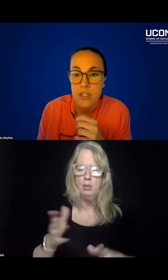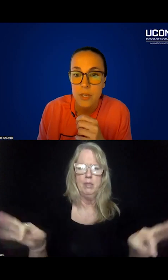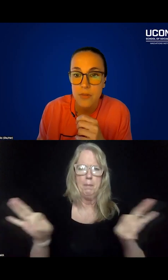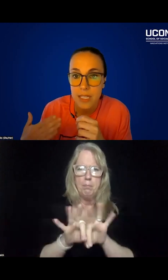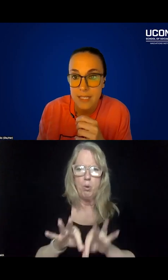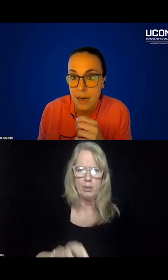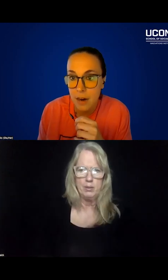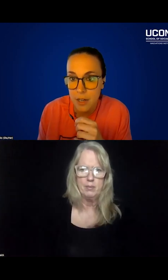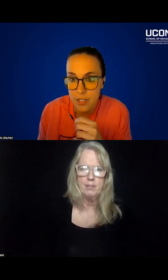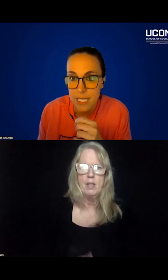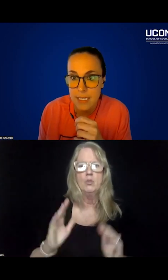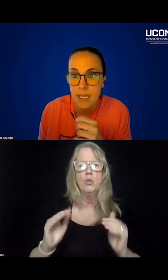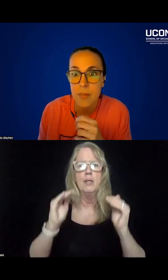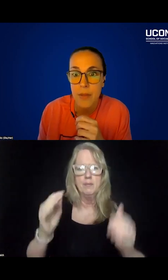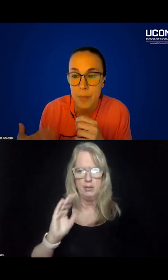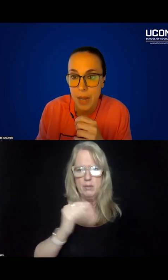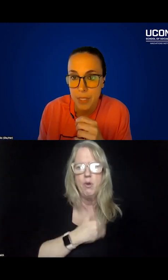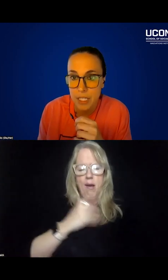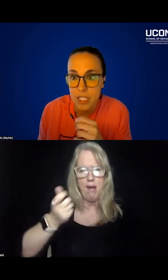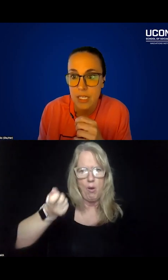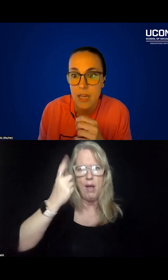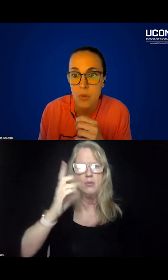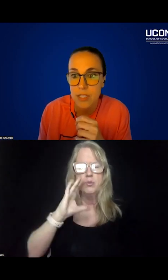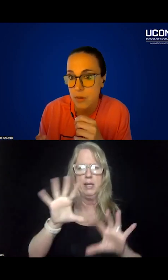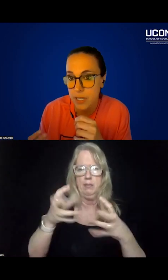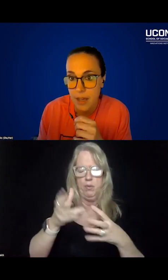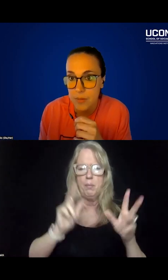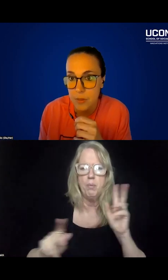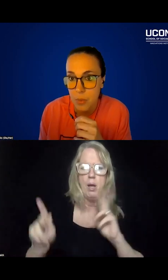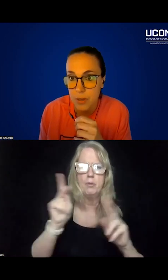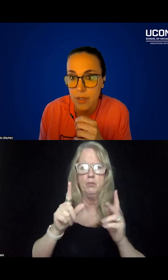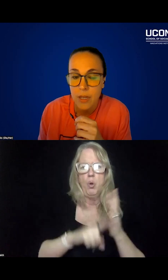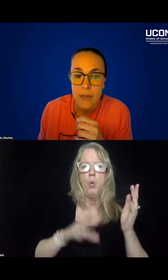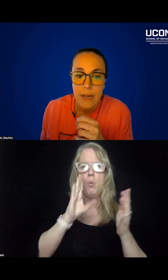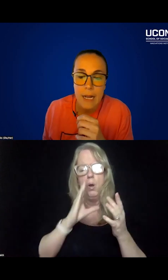TO ADVANCING OUR UNDERSTANDING ABOUT THE POPULATION AND WHAT IS GOING TO HELP SUPPORT.